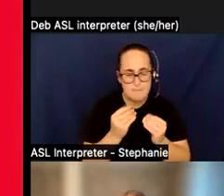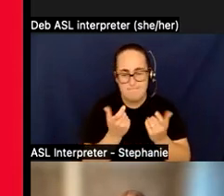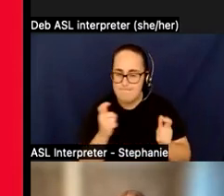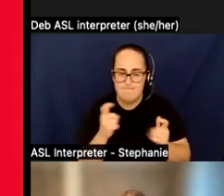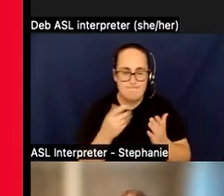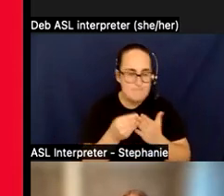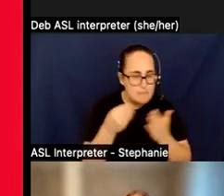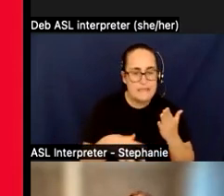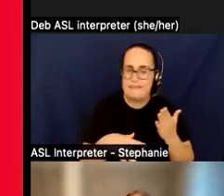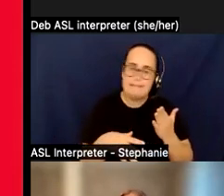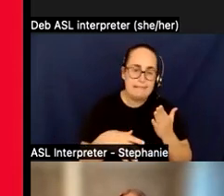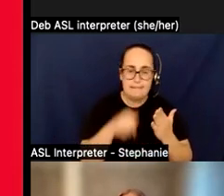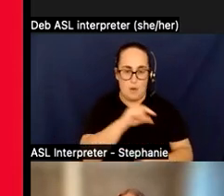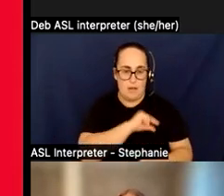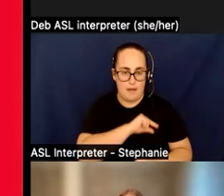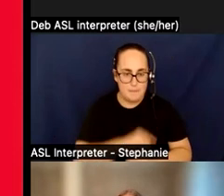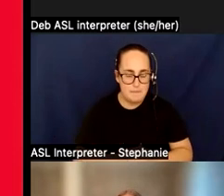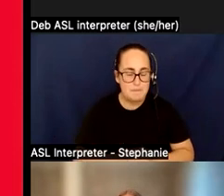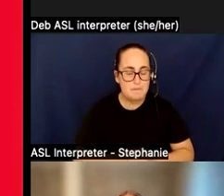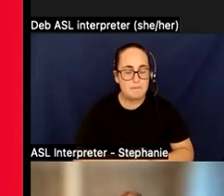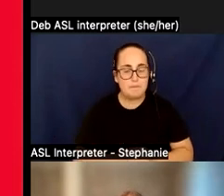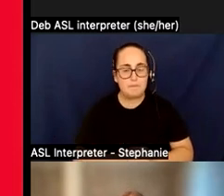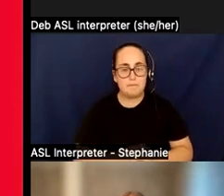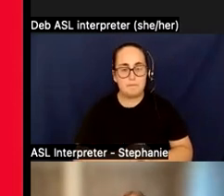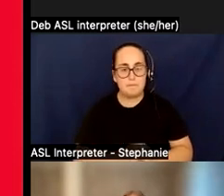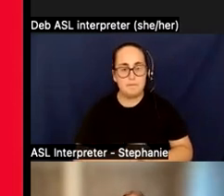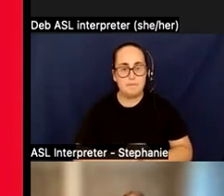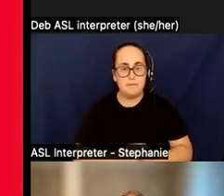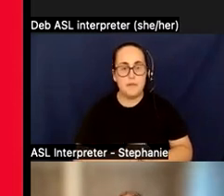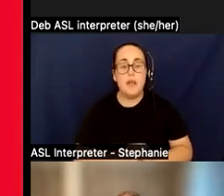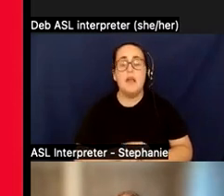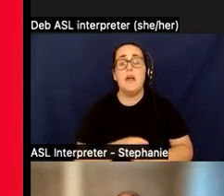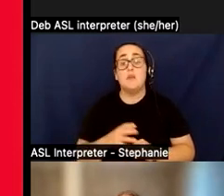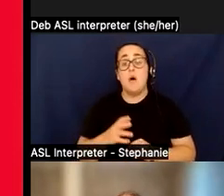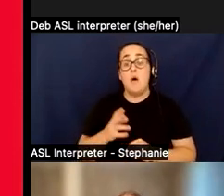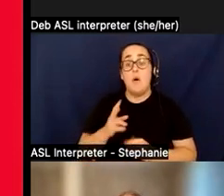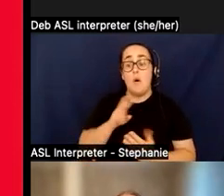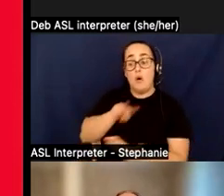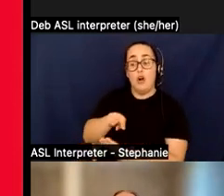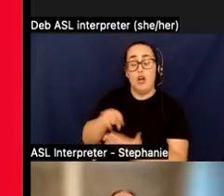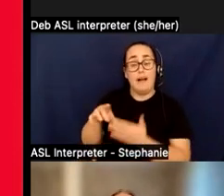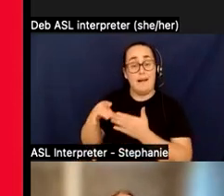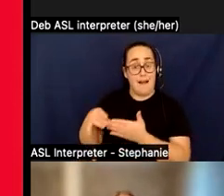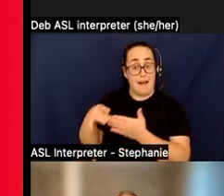So again, the guidelines have a lot more details. They also have details about your budgetary,